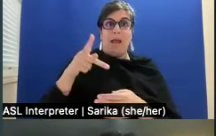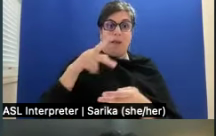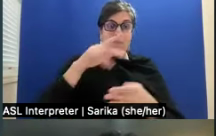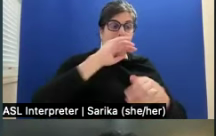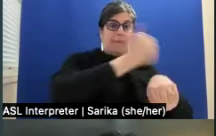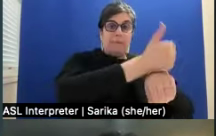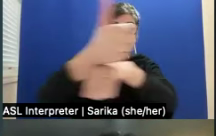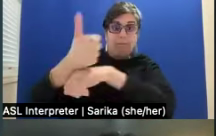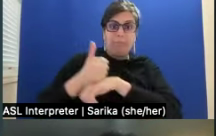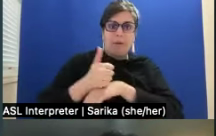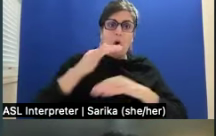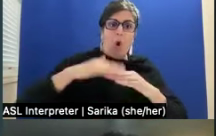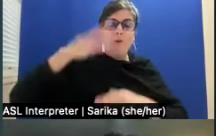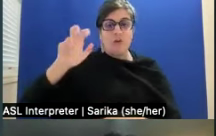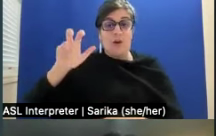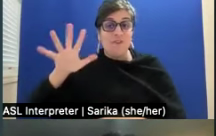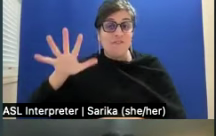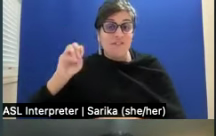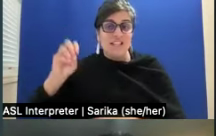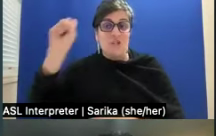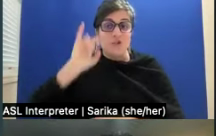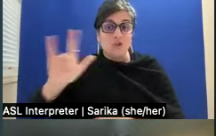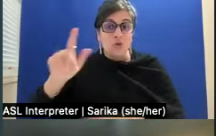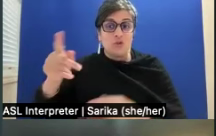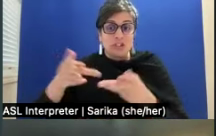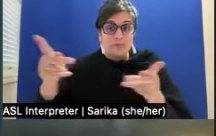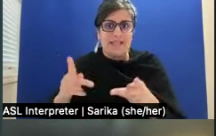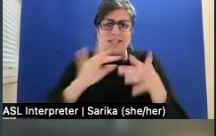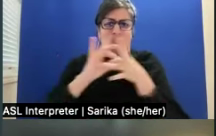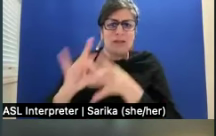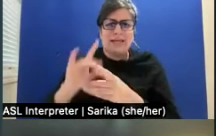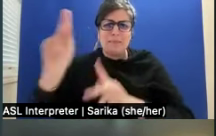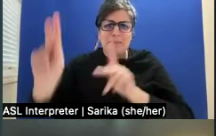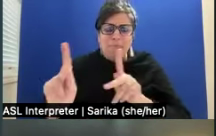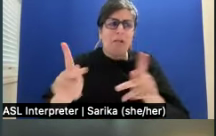and people and places, related to house music and its forebears in Chicago.